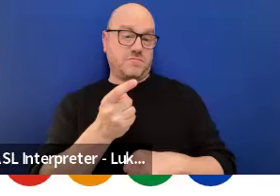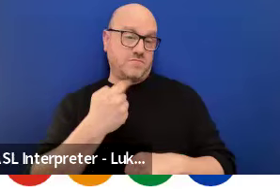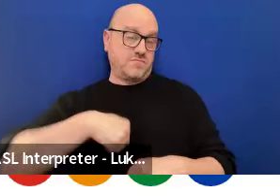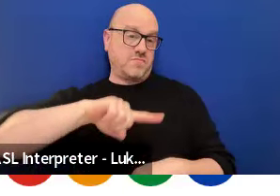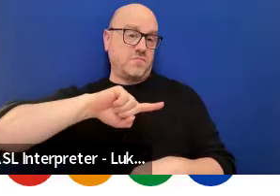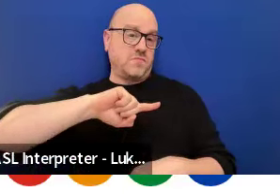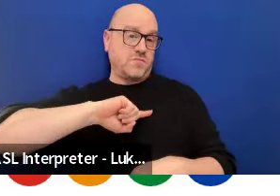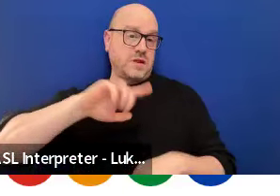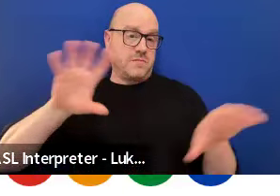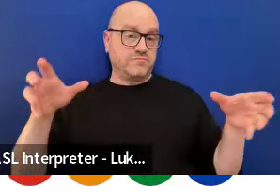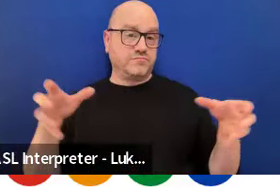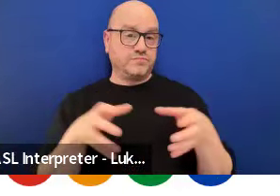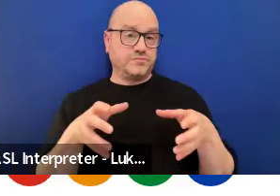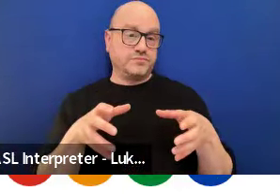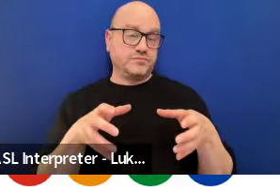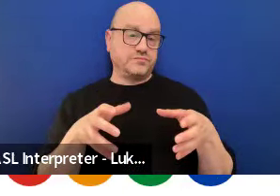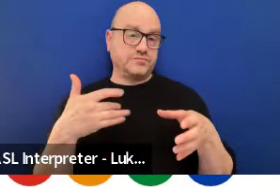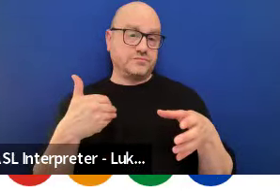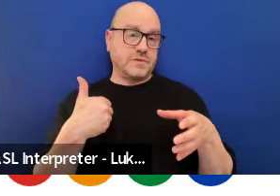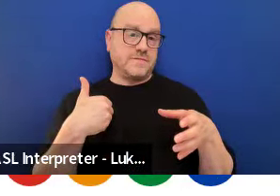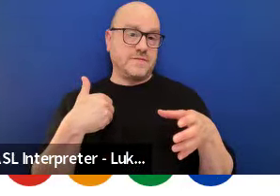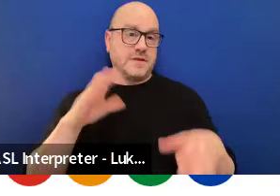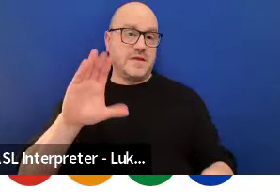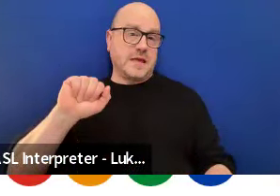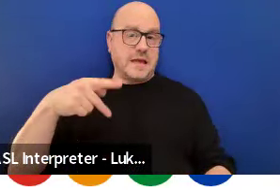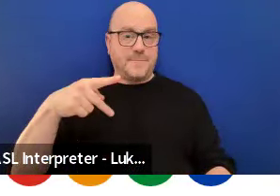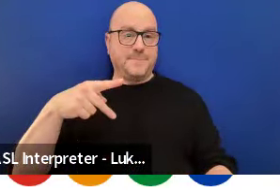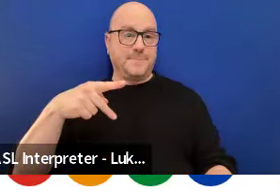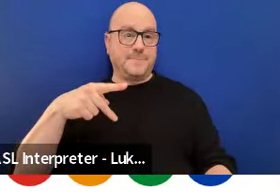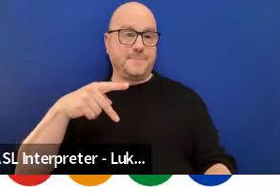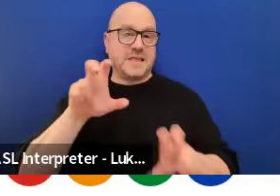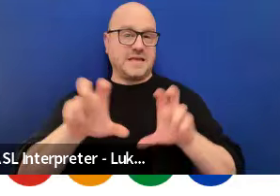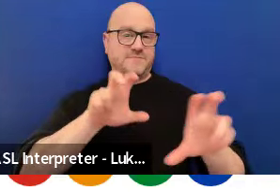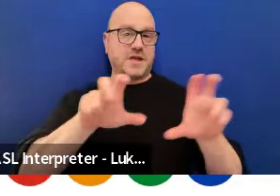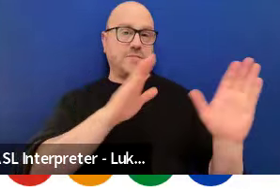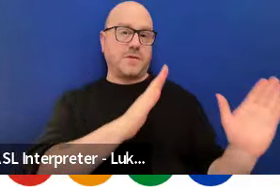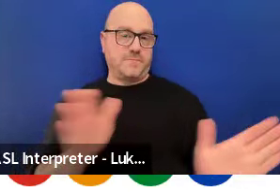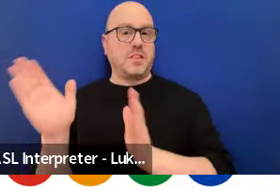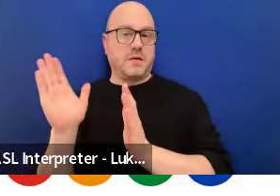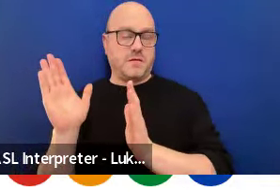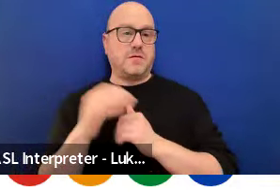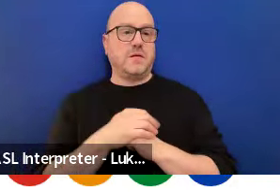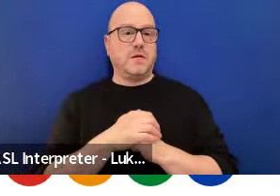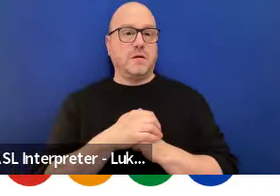ANOTHER MEETING TO BE AWARE OF. EVERY YEAR AT THE MBTA, WE PULL TOGETHER WHAT IS CALLED OUR